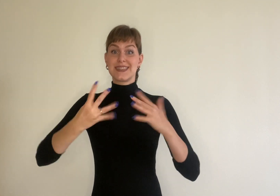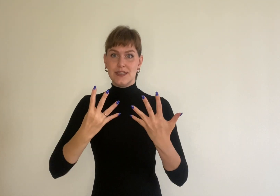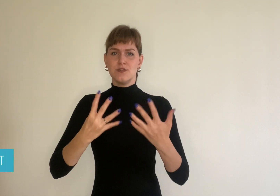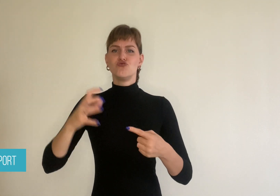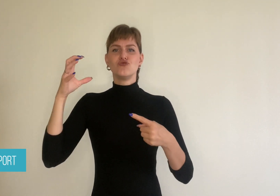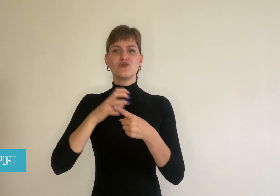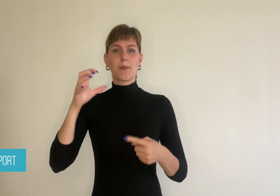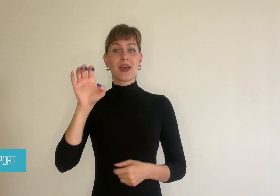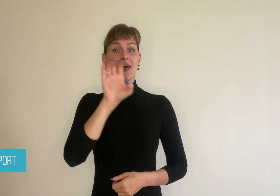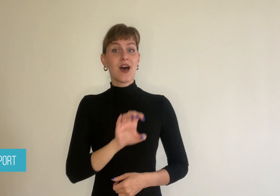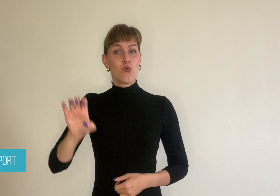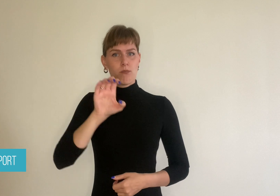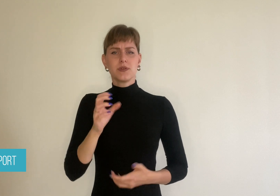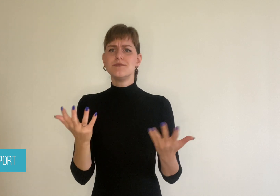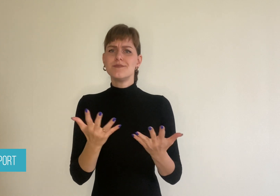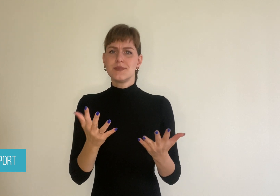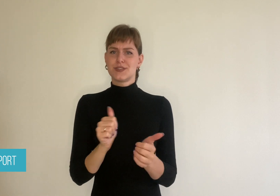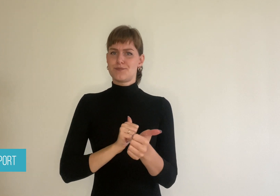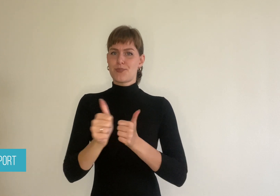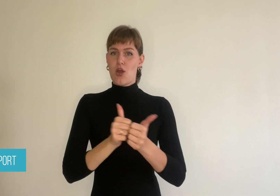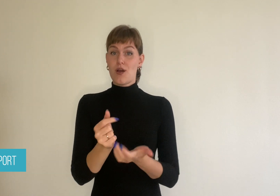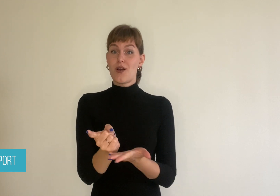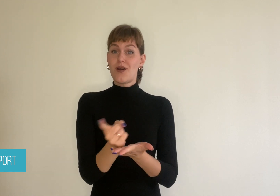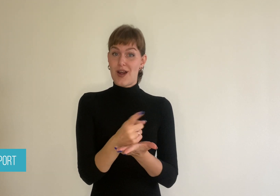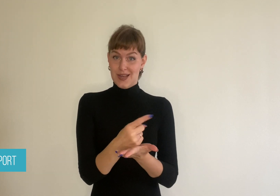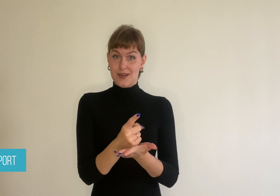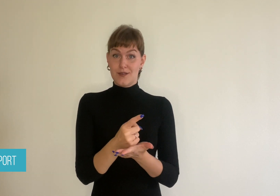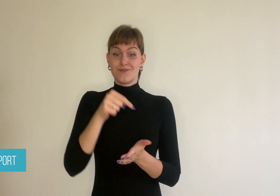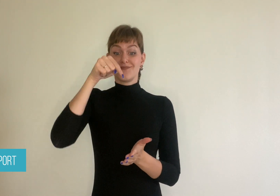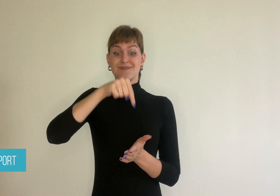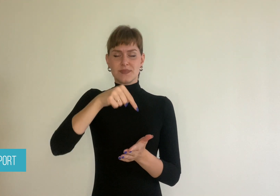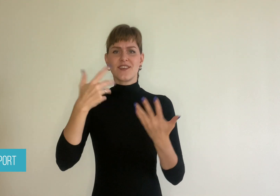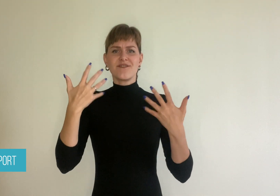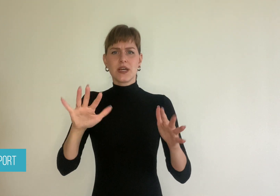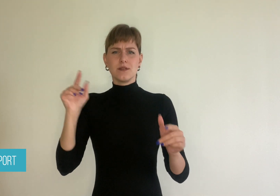Orienteering Championship. Athletes from 13 countries